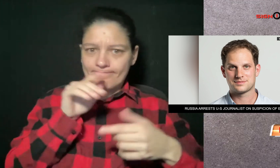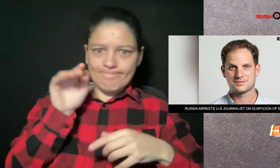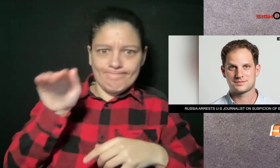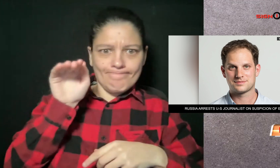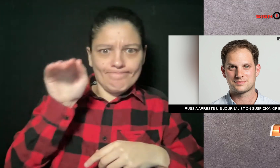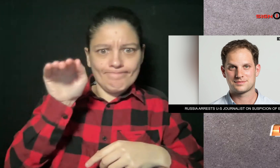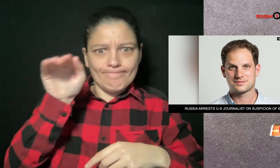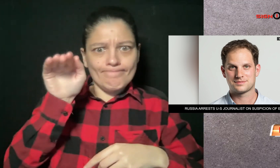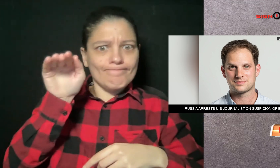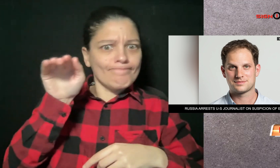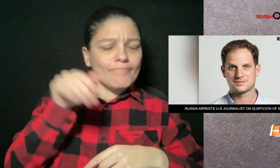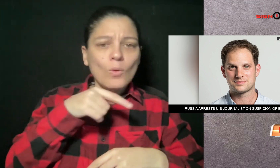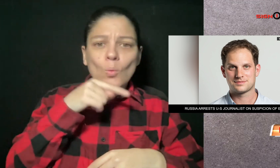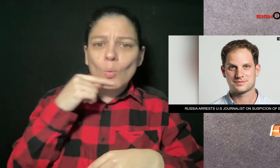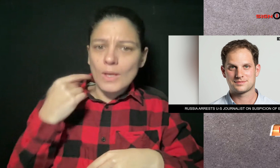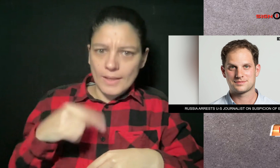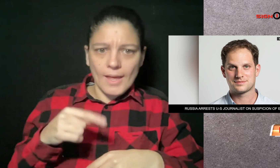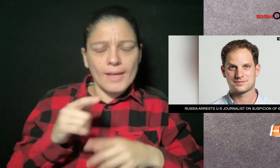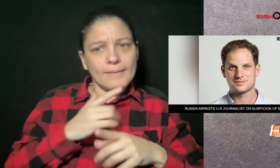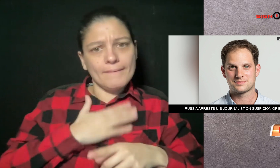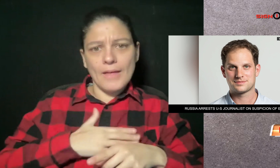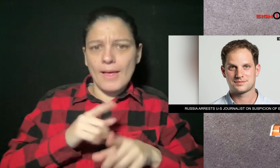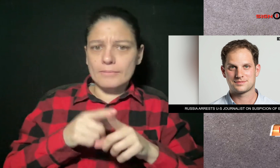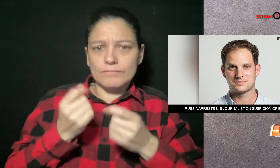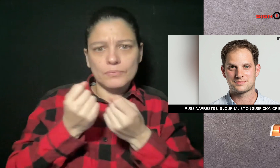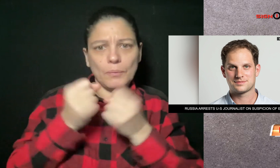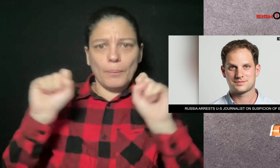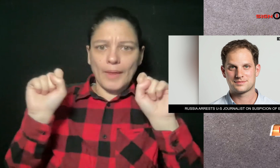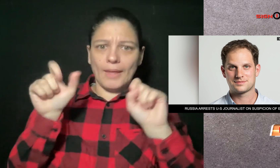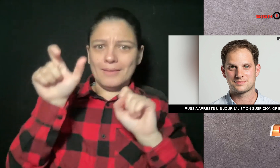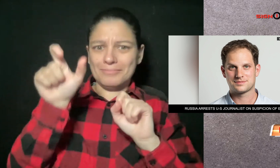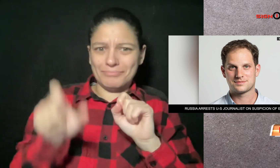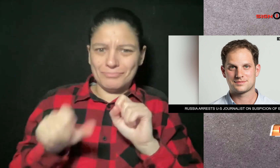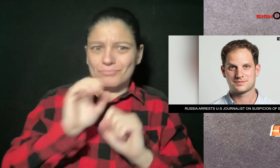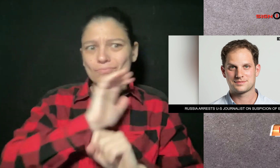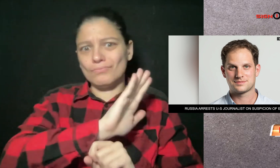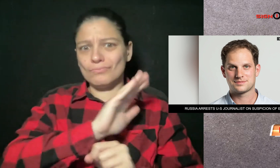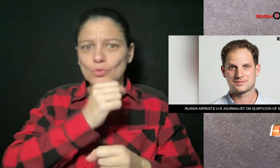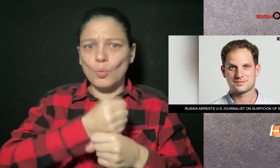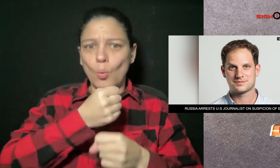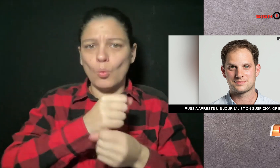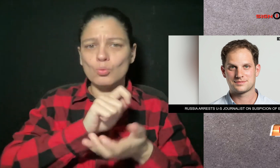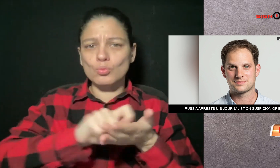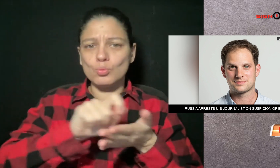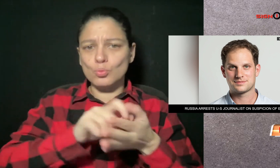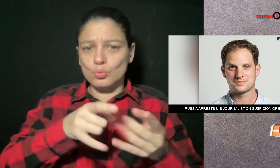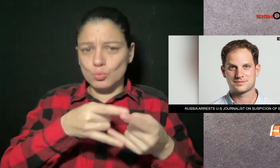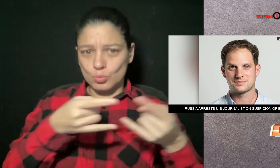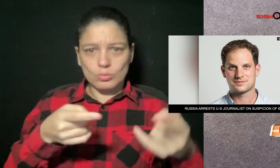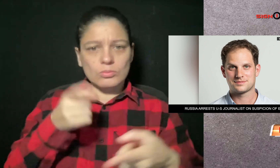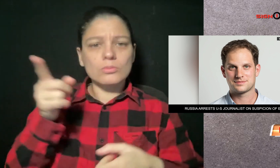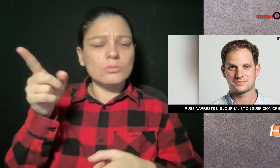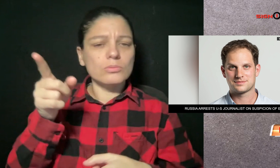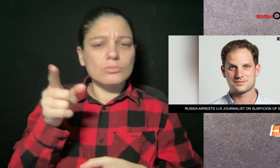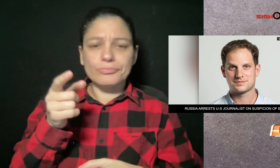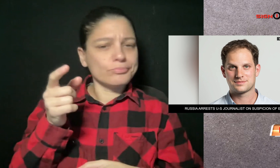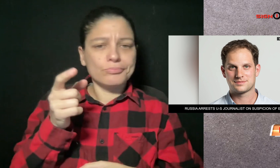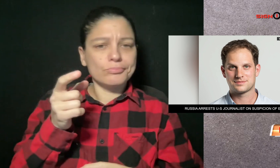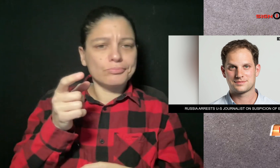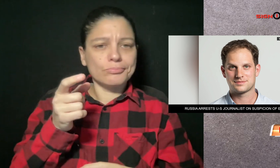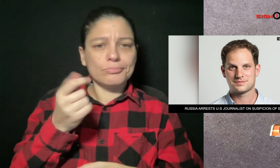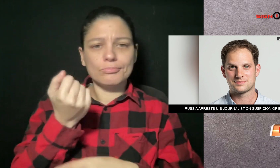in the US is urging Russia to release one of its journalists and is denying allegations